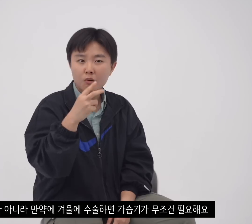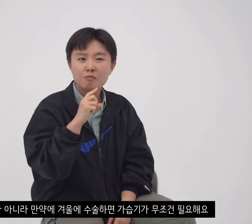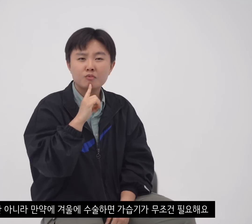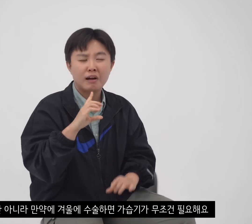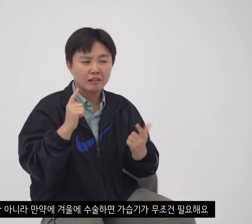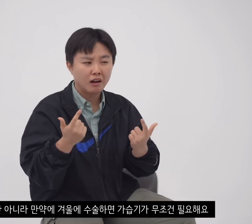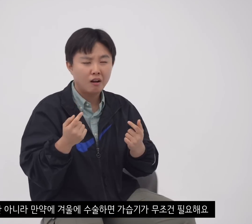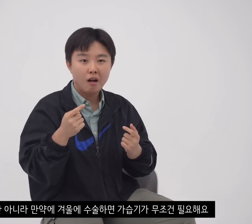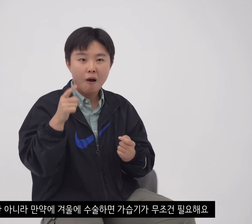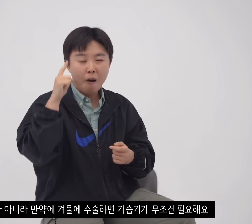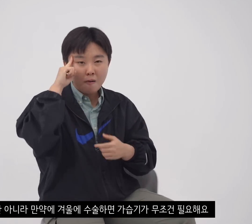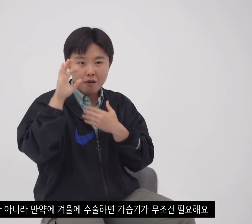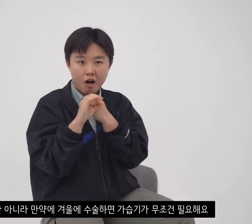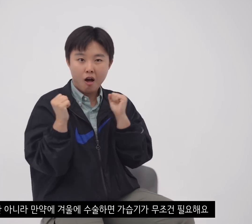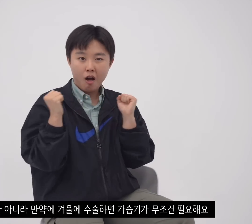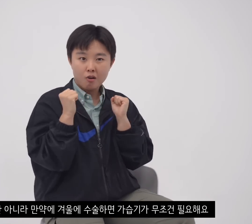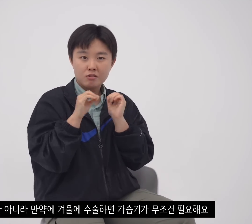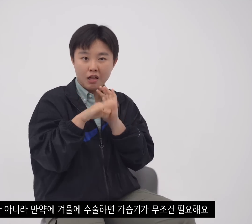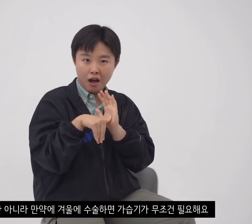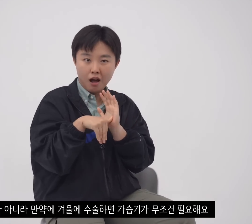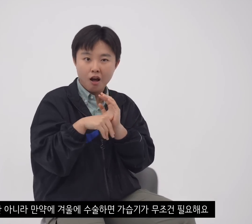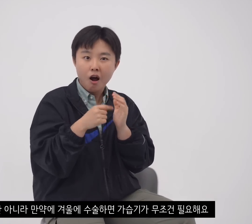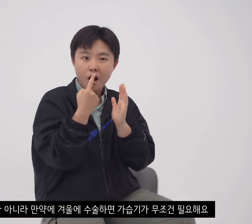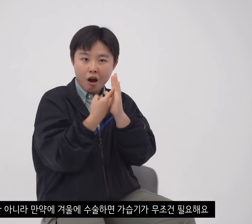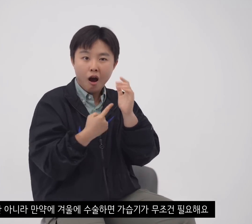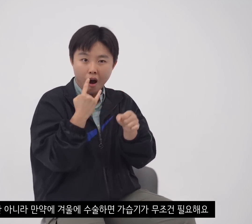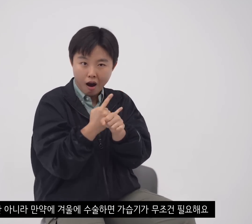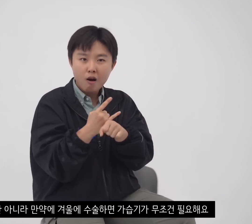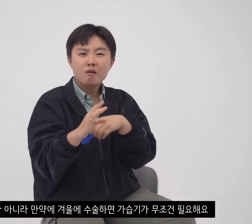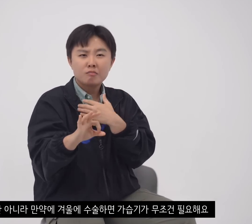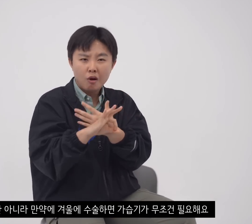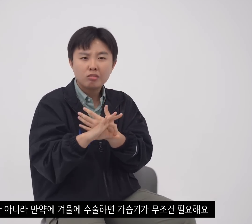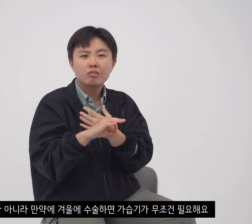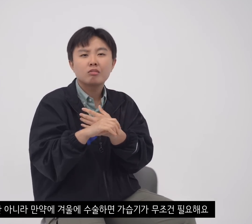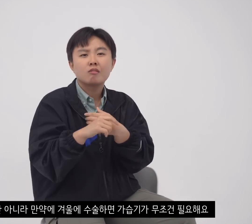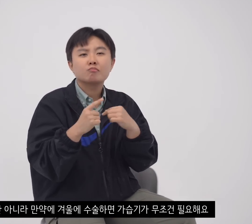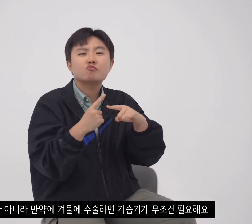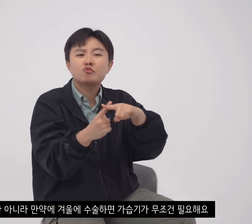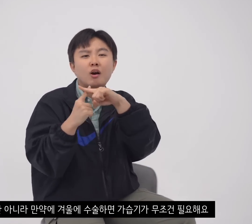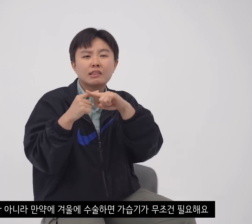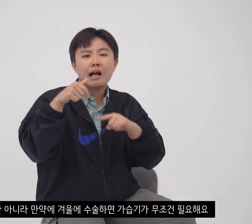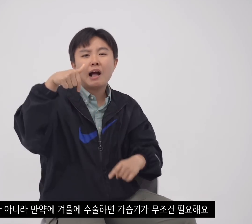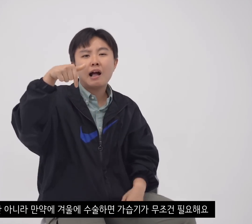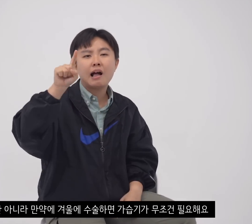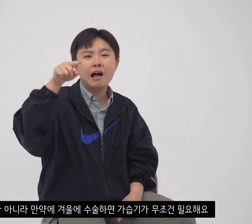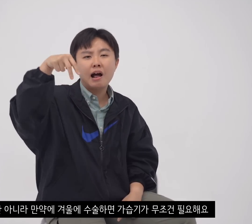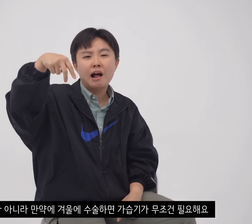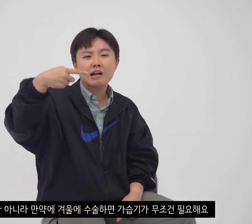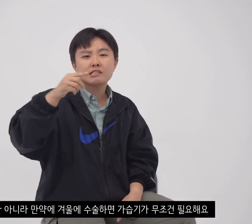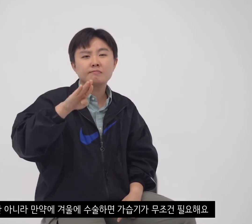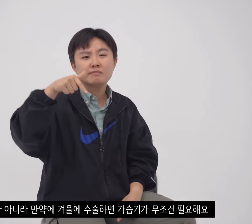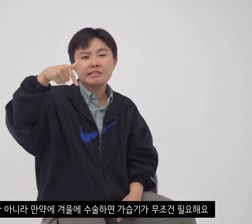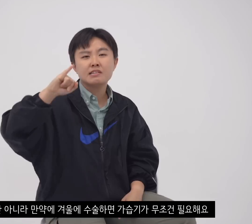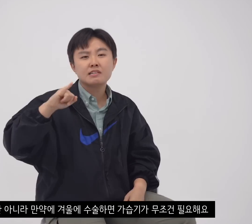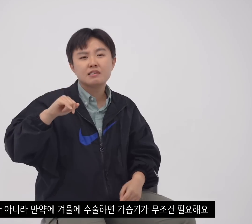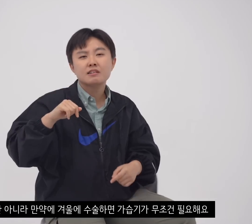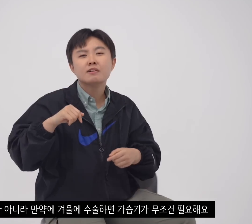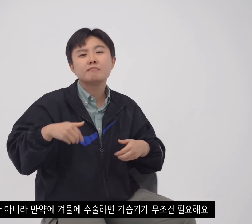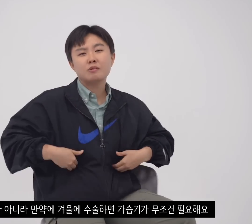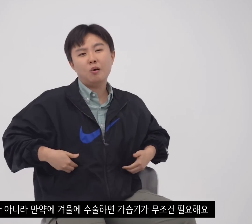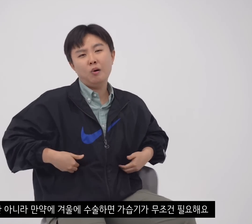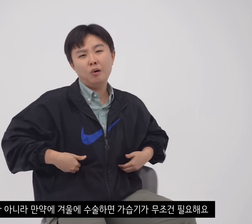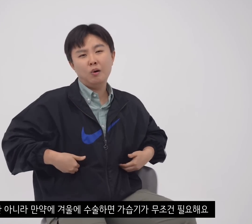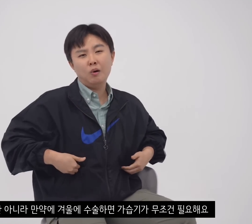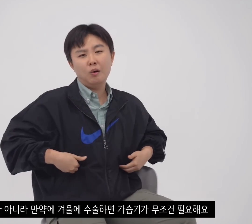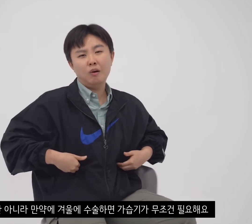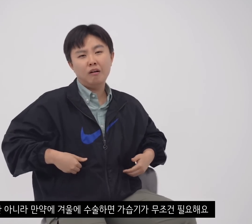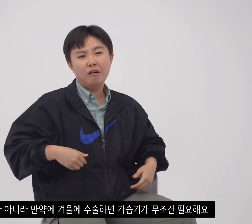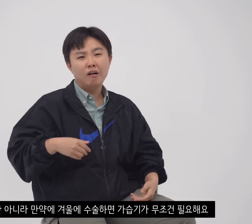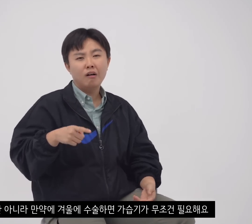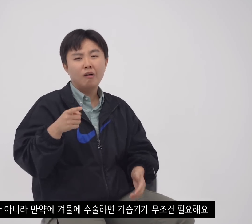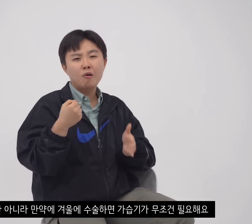Not only that, if I had surgery in the winter, I would definitely need a humidifier.